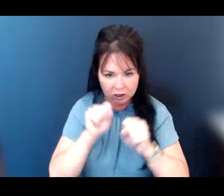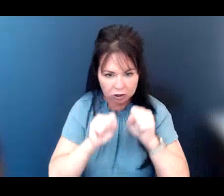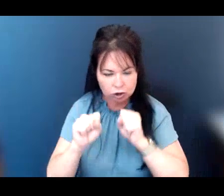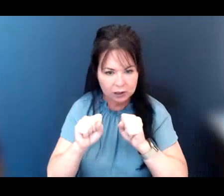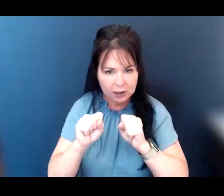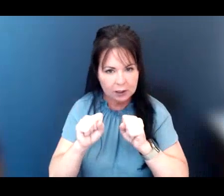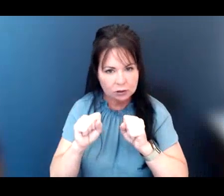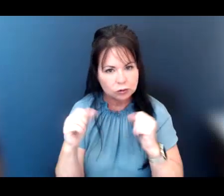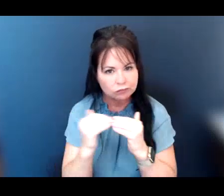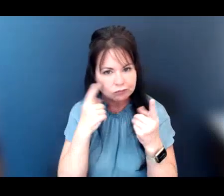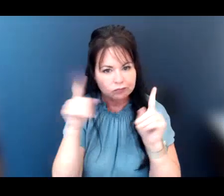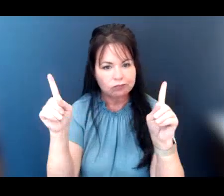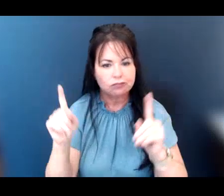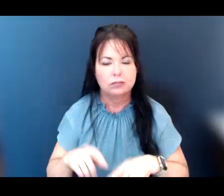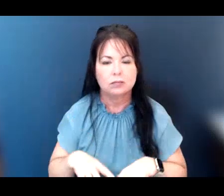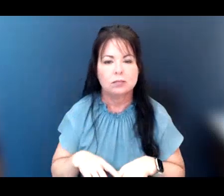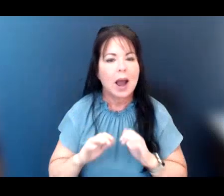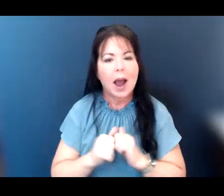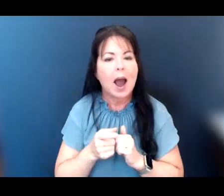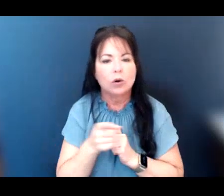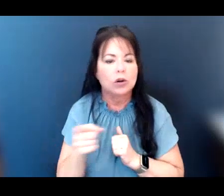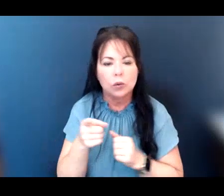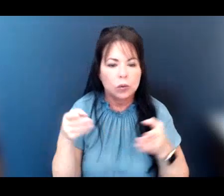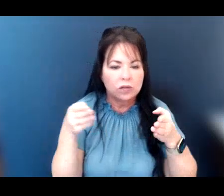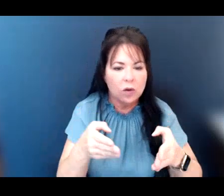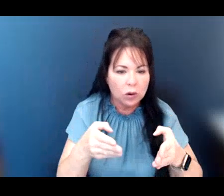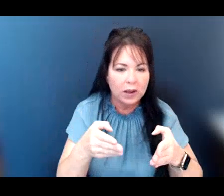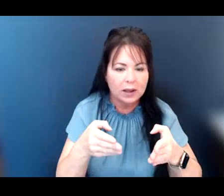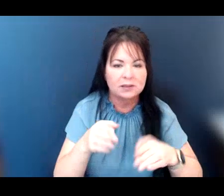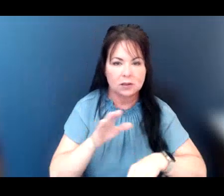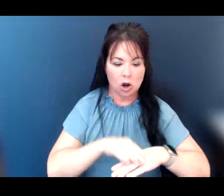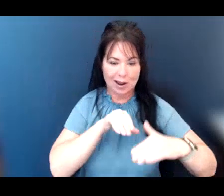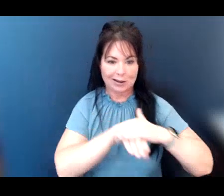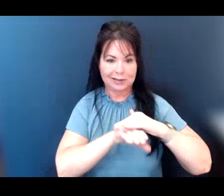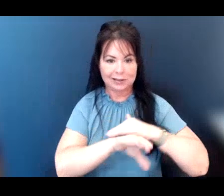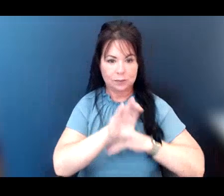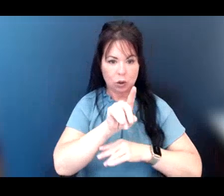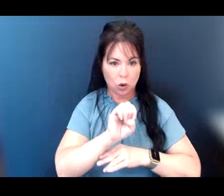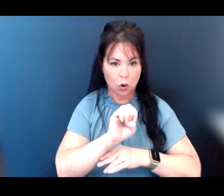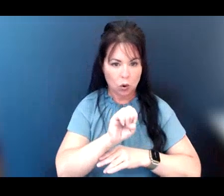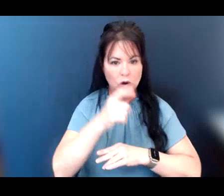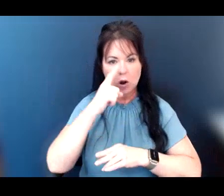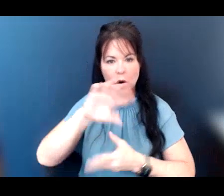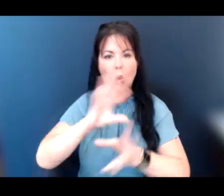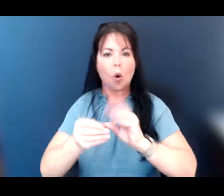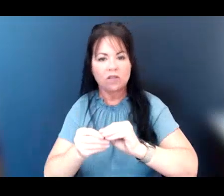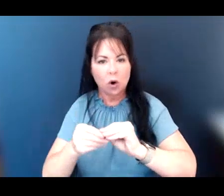and achieving an overall accessible user experience in digital products? Becky, going to you first with this one.